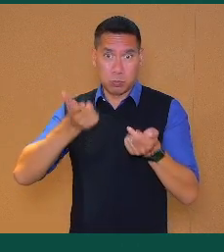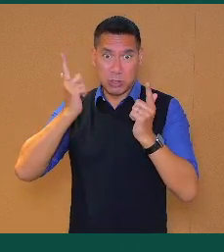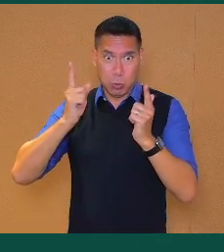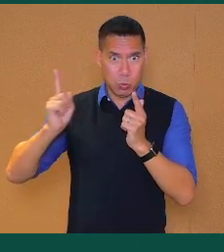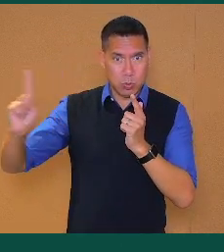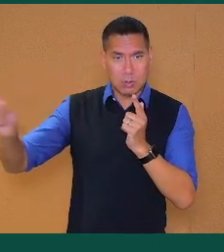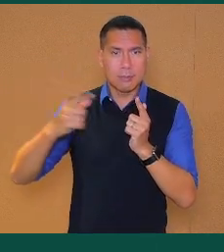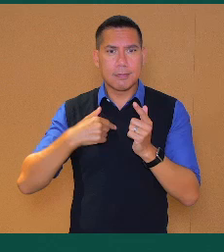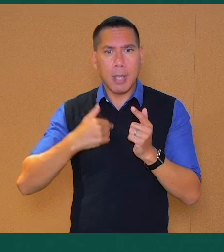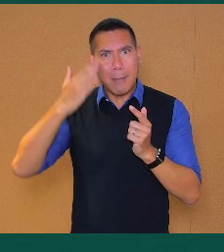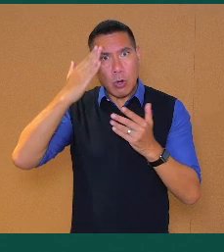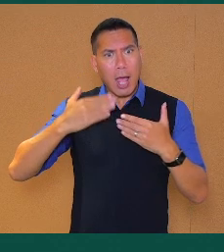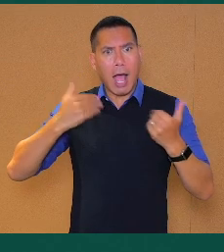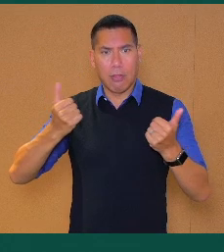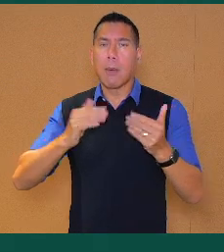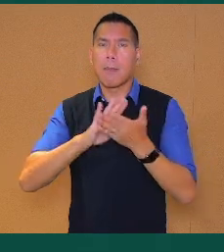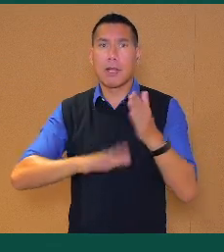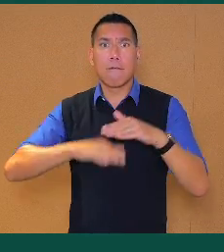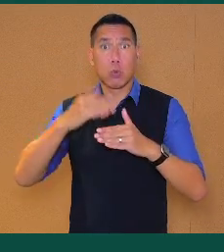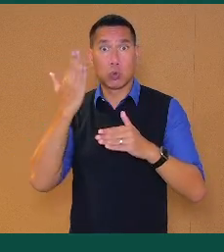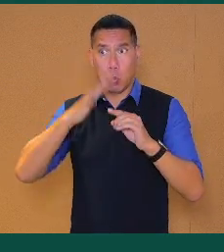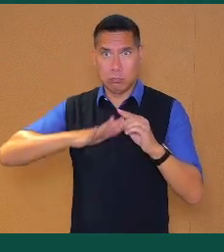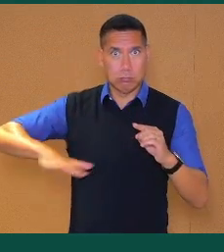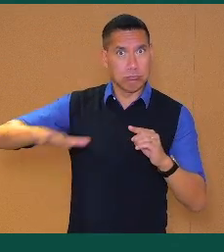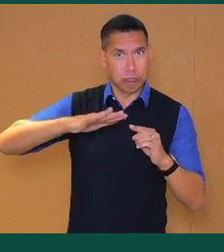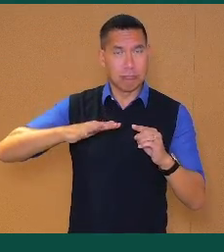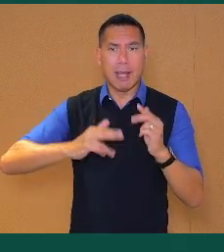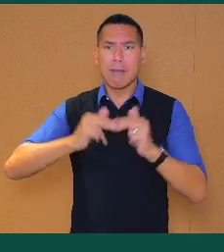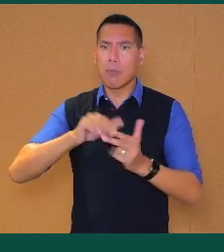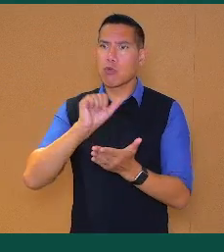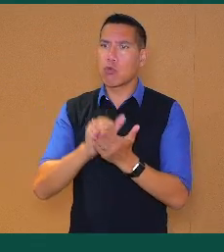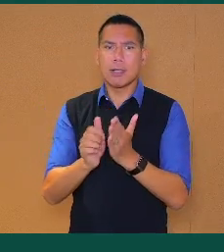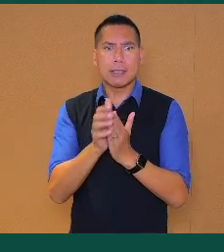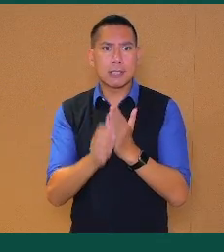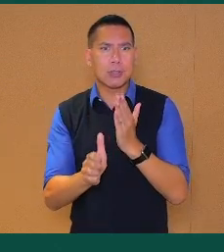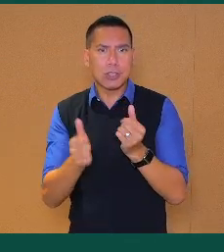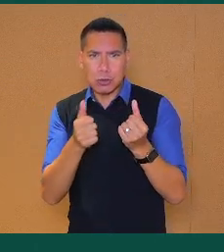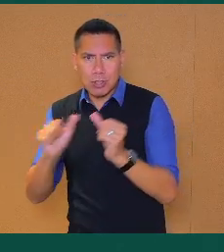a whole-of-school approach that develops the skills and strategies for self-care as well as creating a safe workplace for principals and educators.